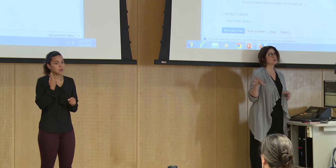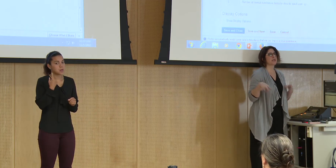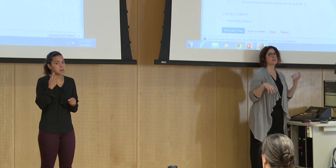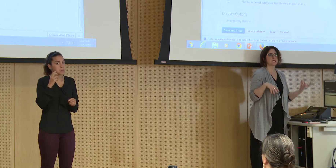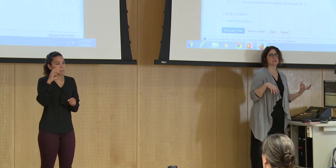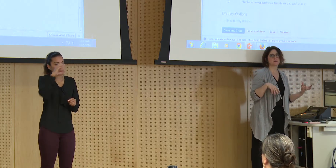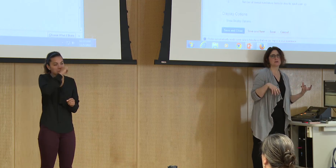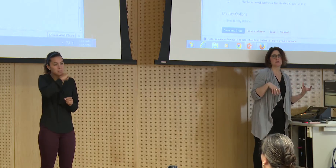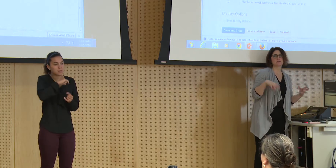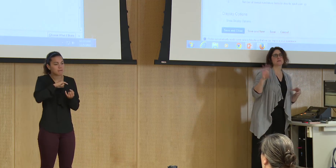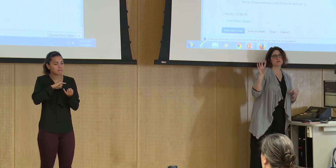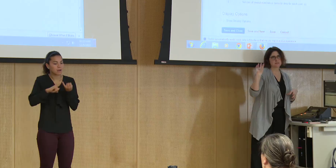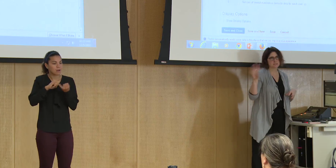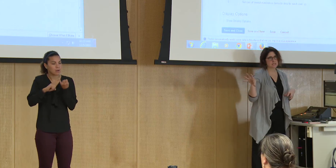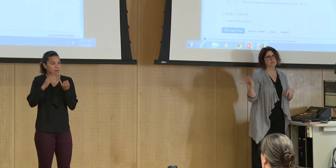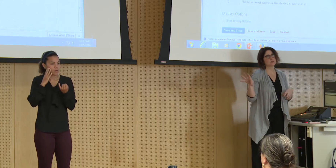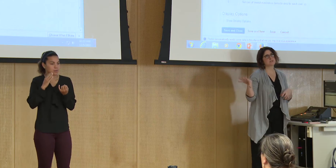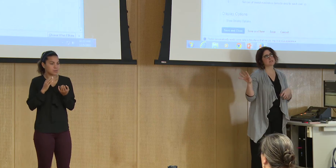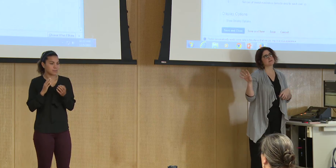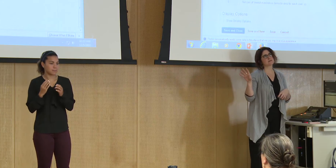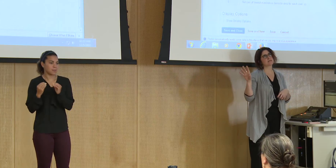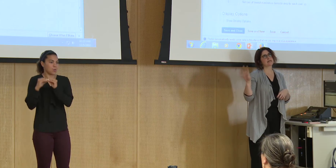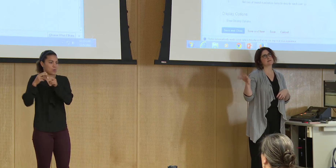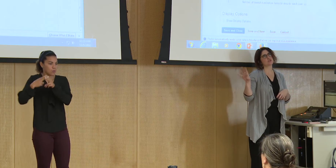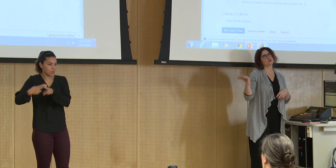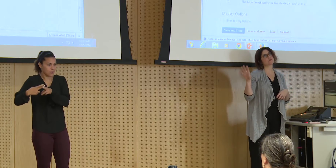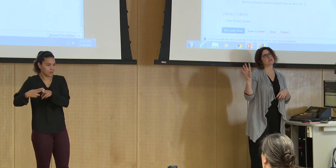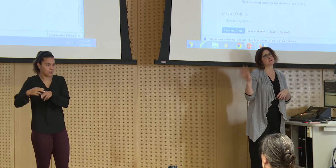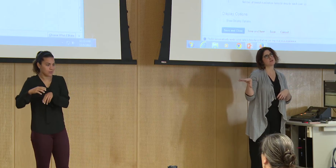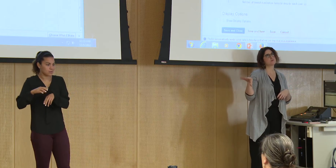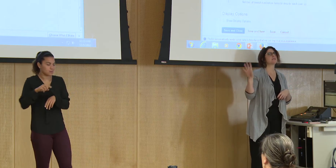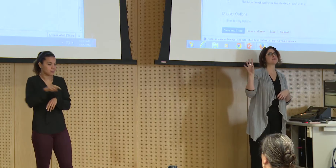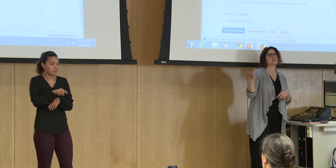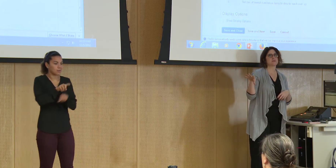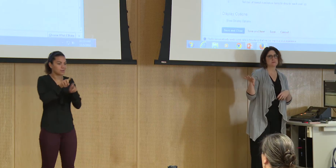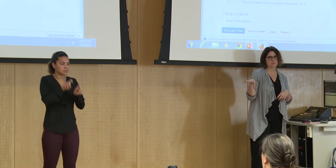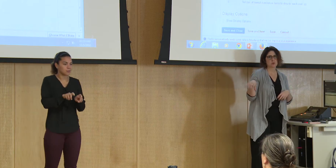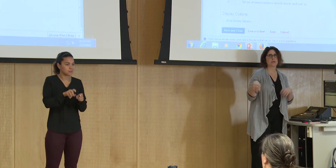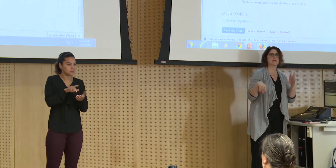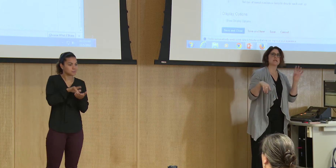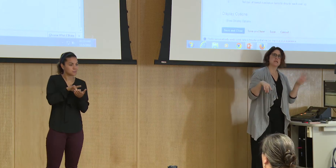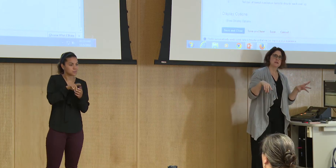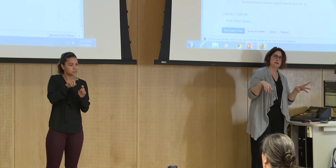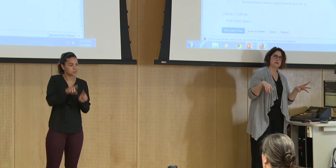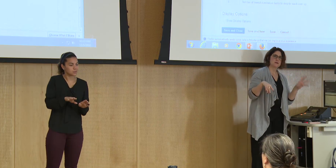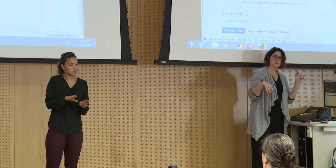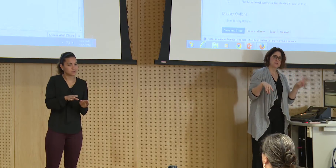than--the tests, too, is because it's cumulative, it's going to have a little bit more weight than the second one.